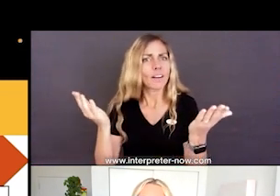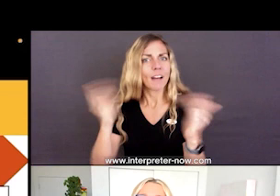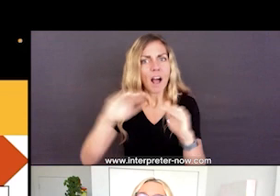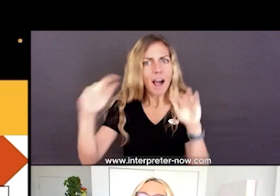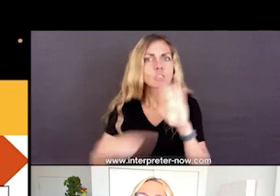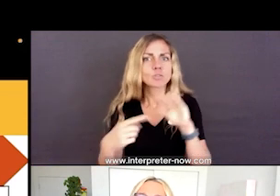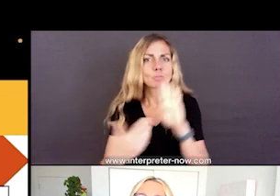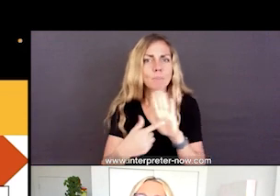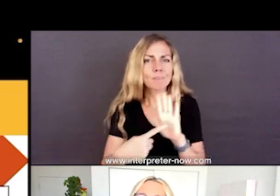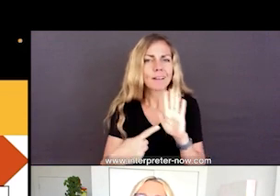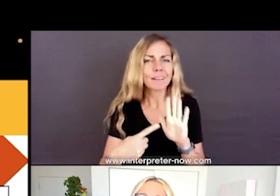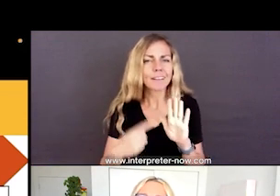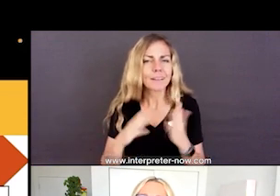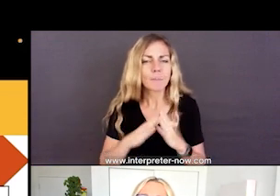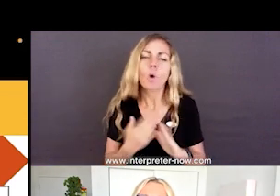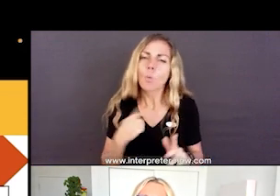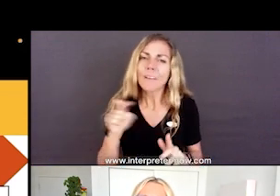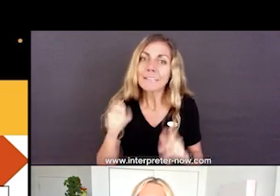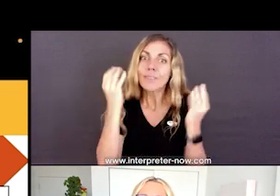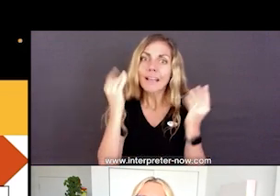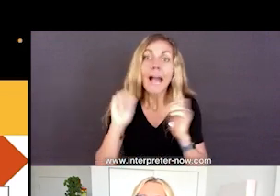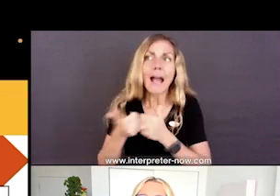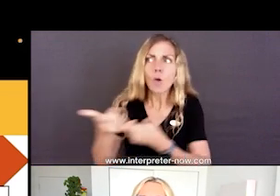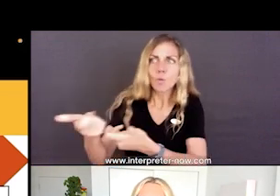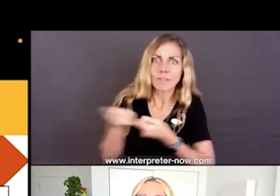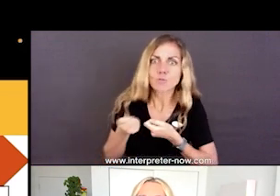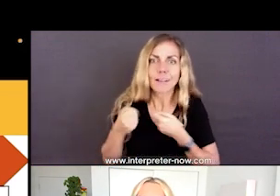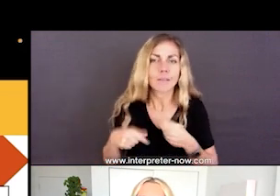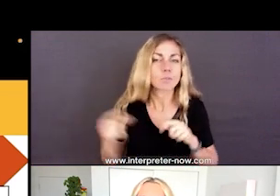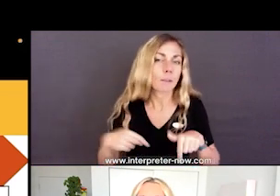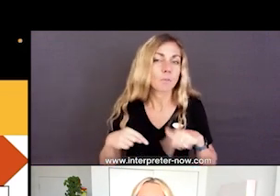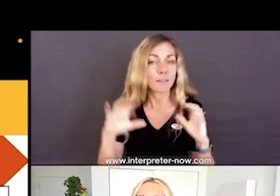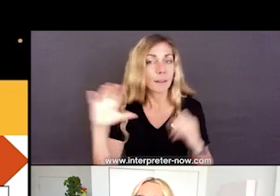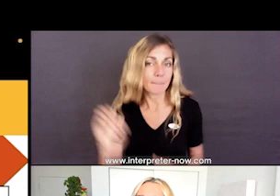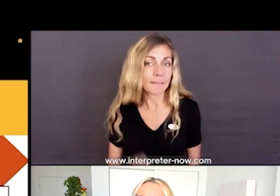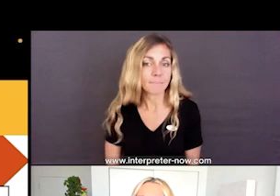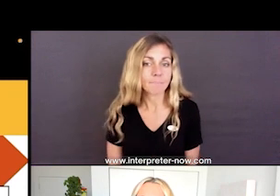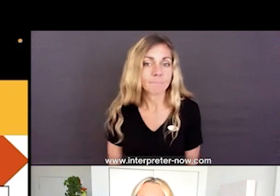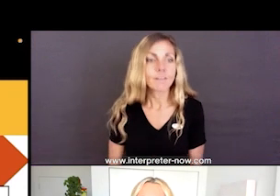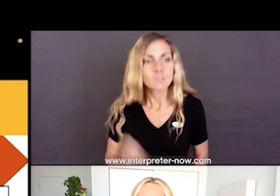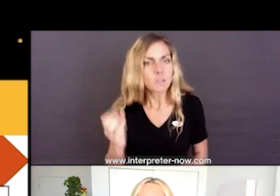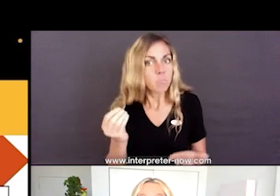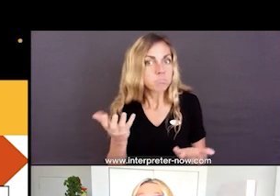We do need to rethink how we reach and attract them to our company, however."